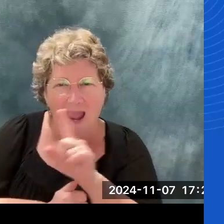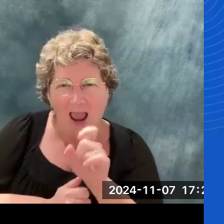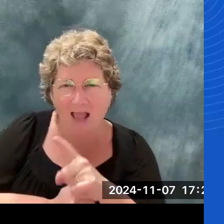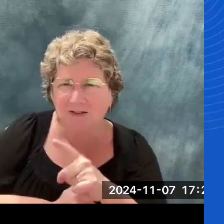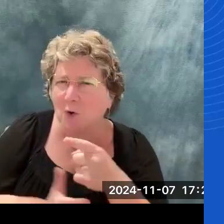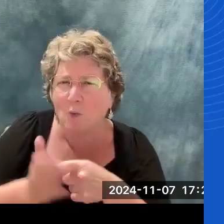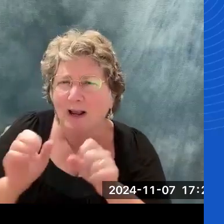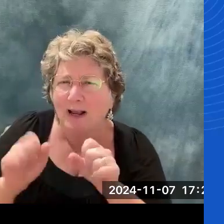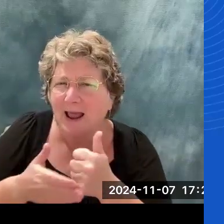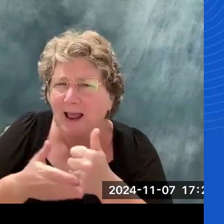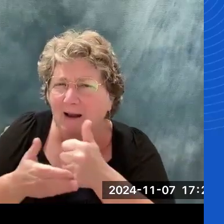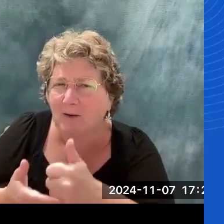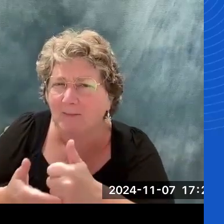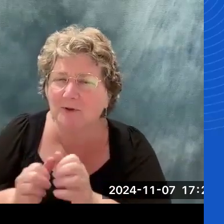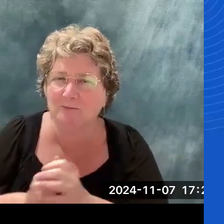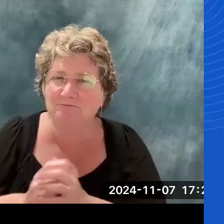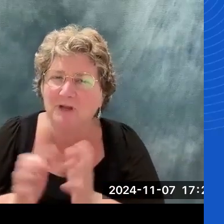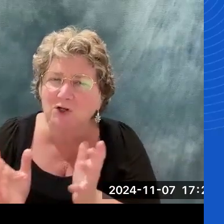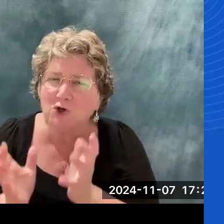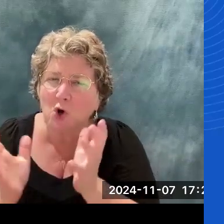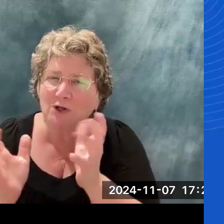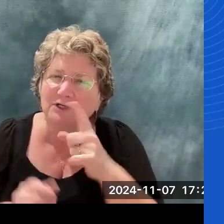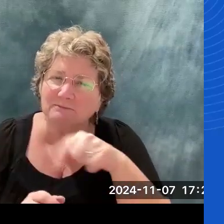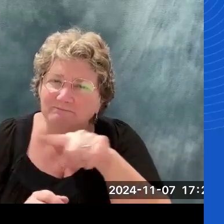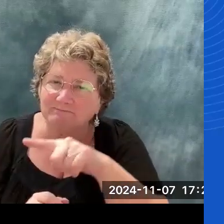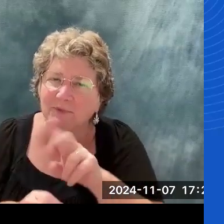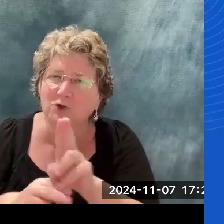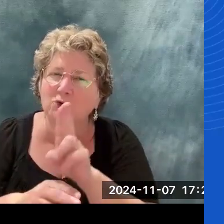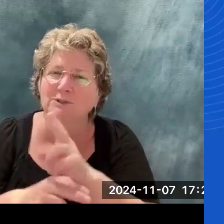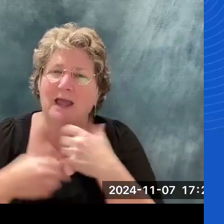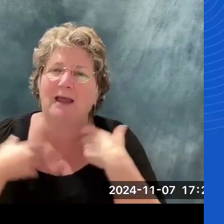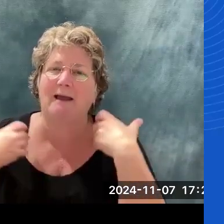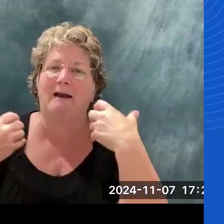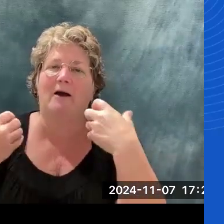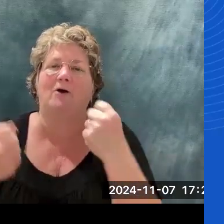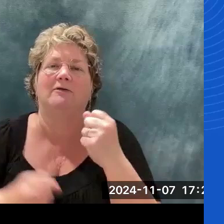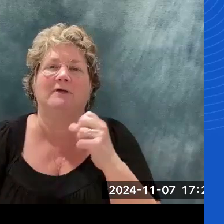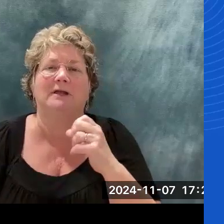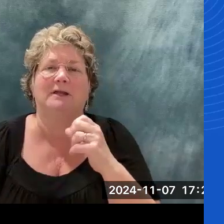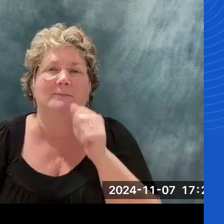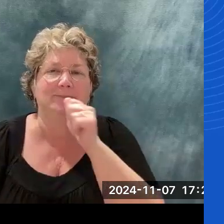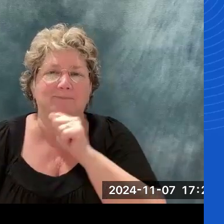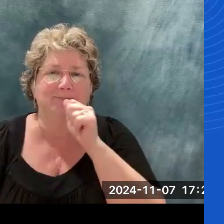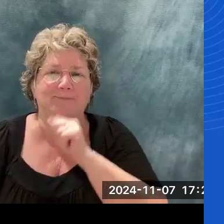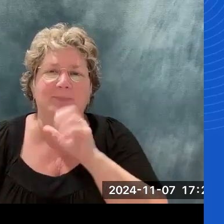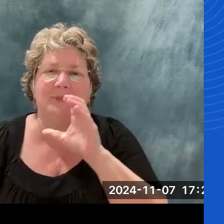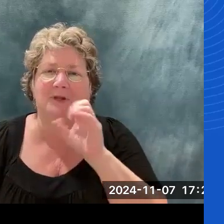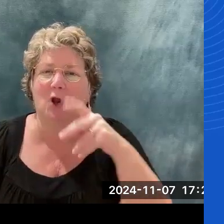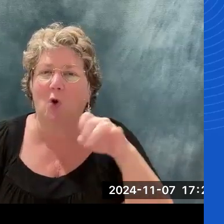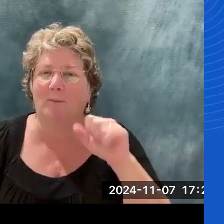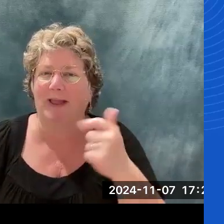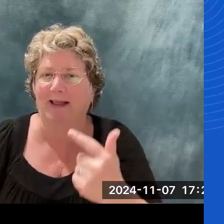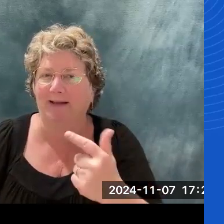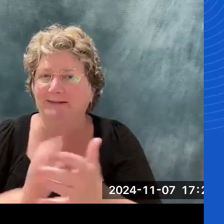healthy coping skills, encouraging them to really engage in supportive things, trying